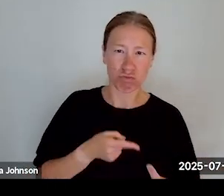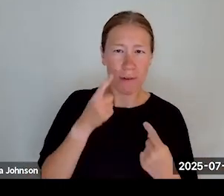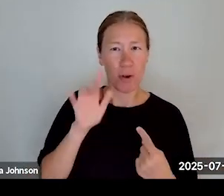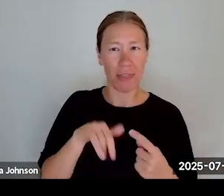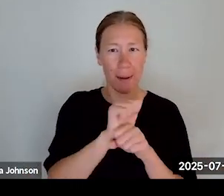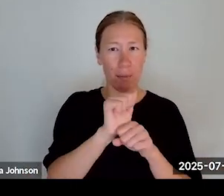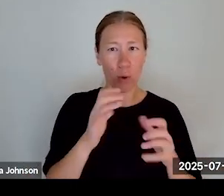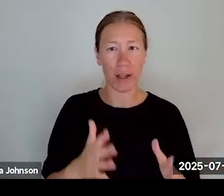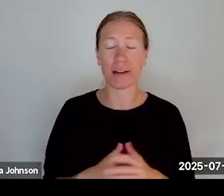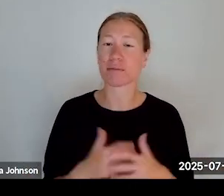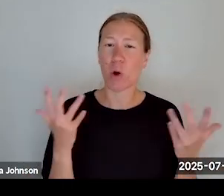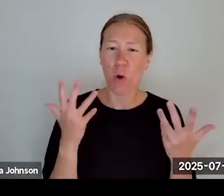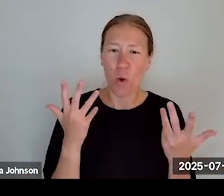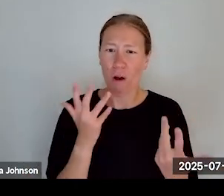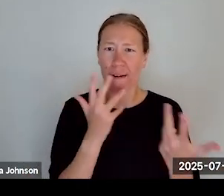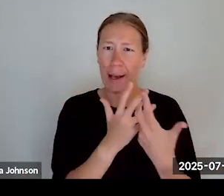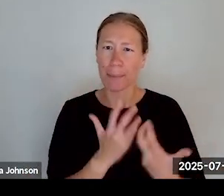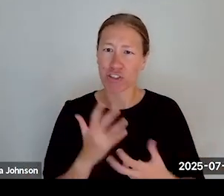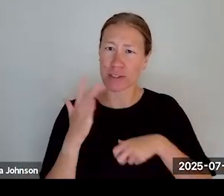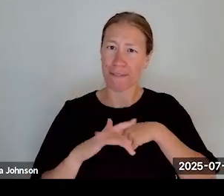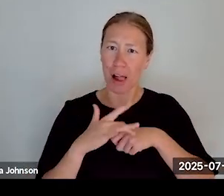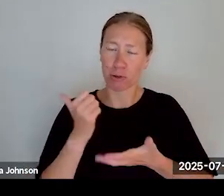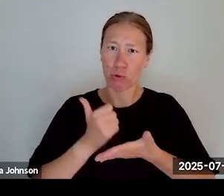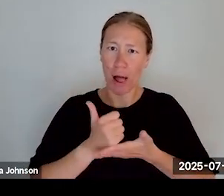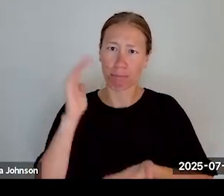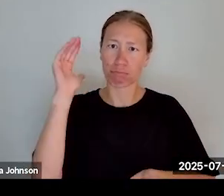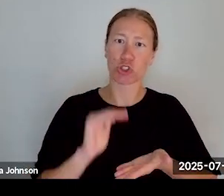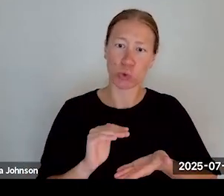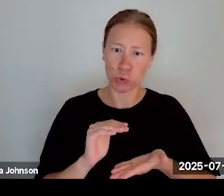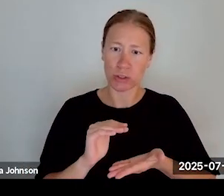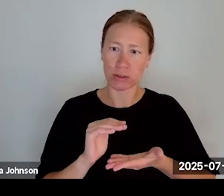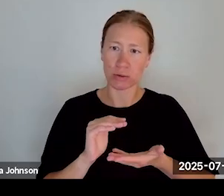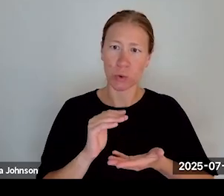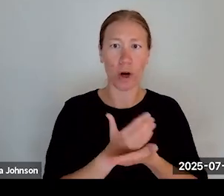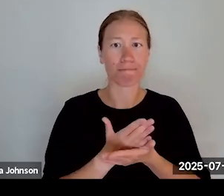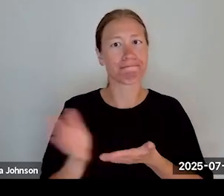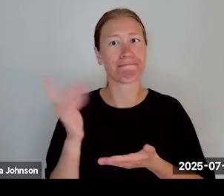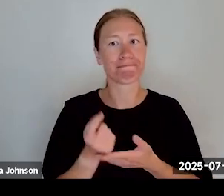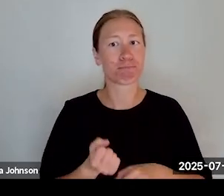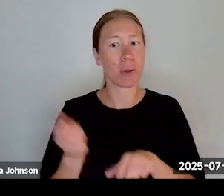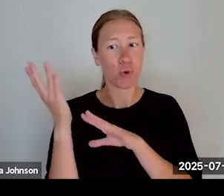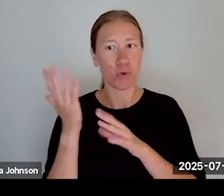to reduce or eliminate the limitations or barriers? So we wanna keep these key questions in mind